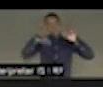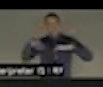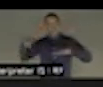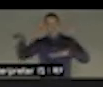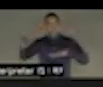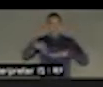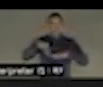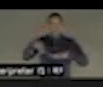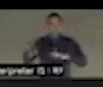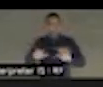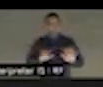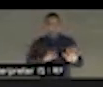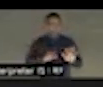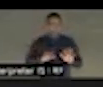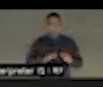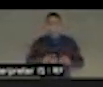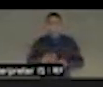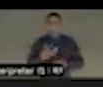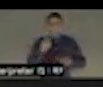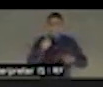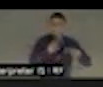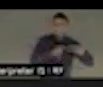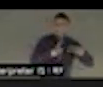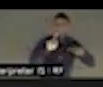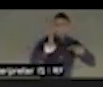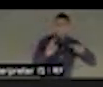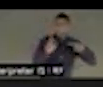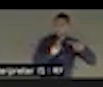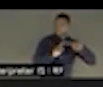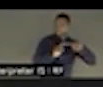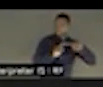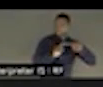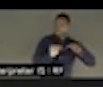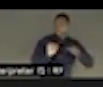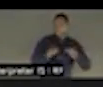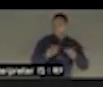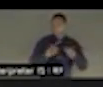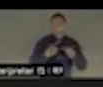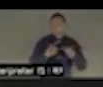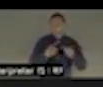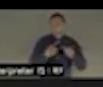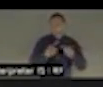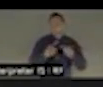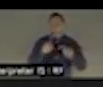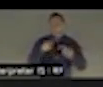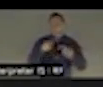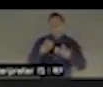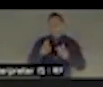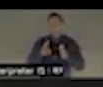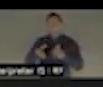report of the Norwegian project will be published. And yes, it will be published. It's just being wrapped up now